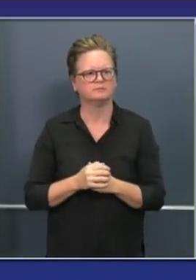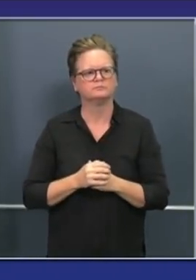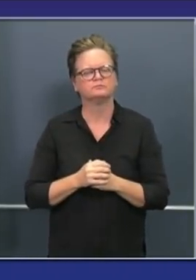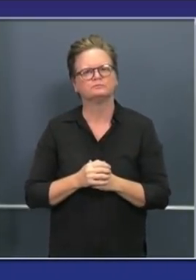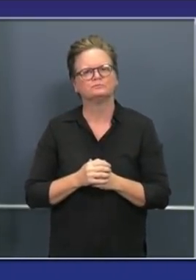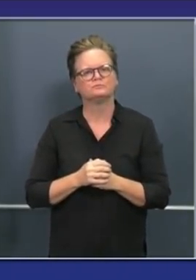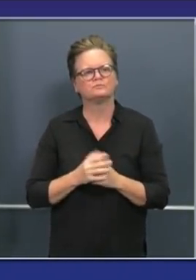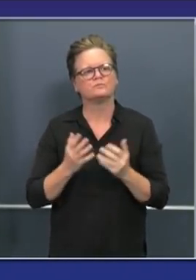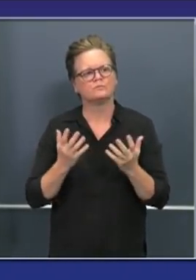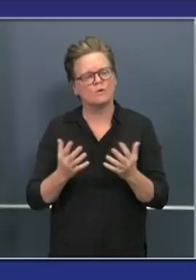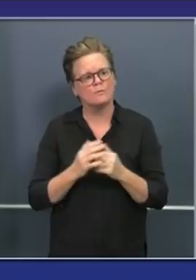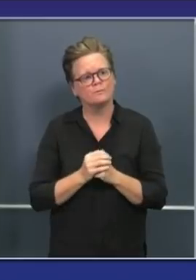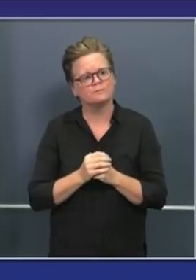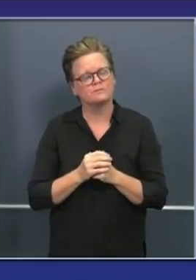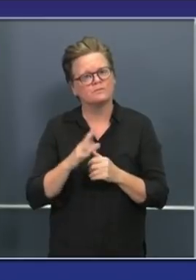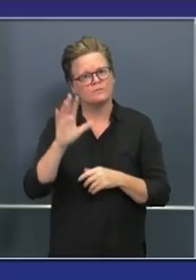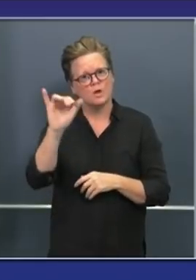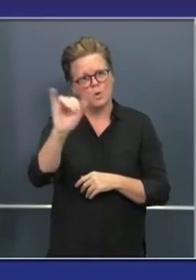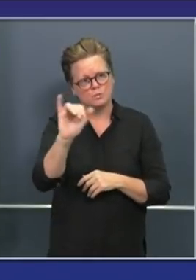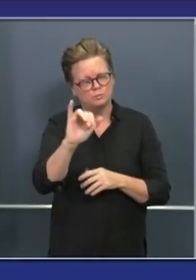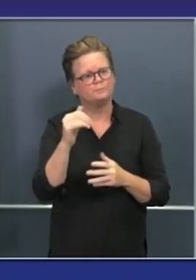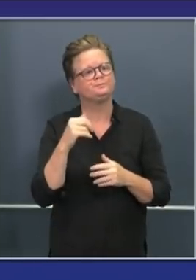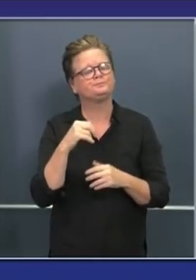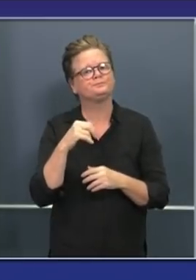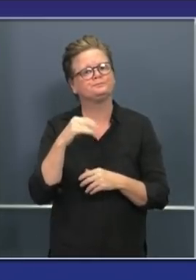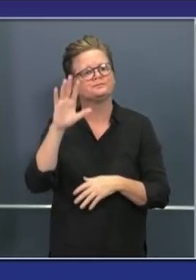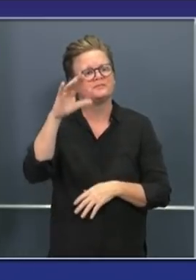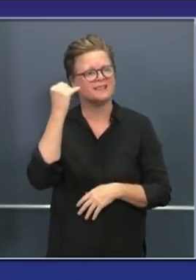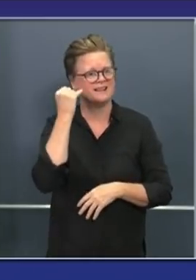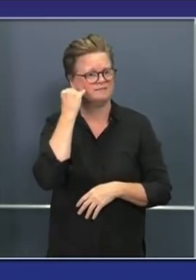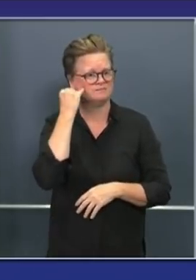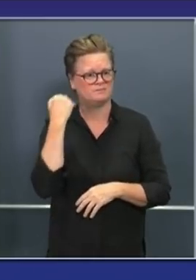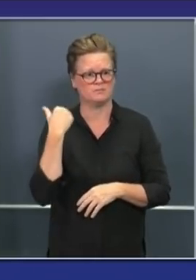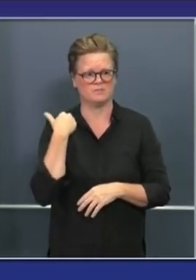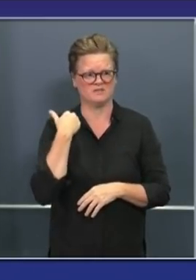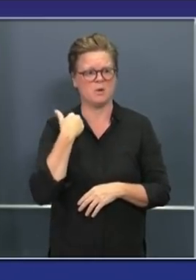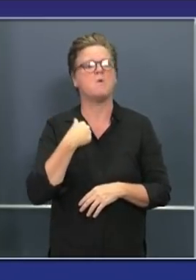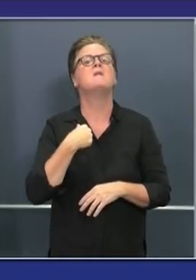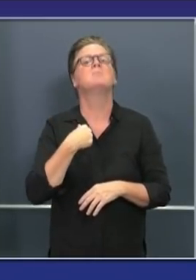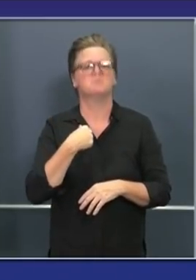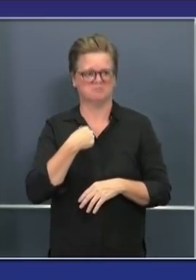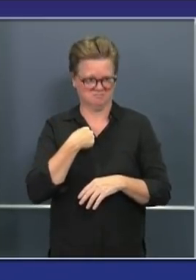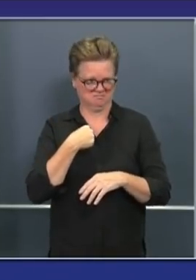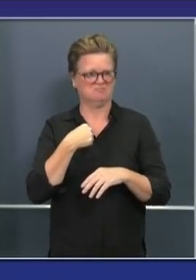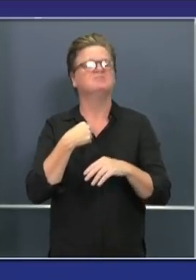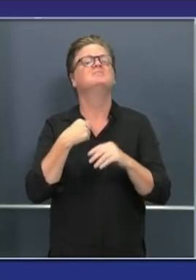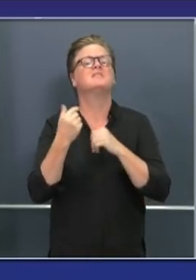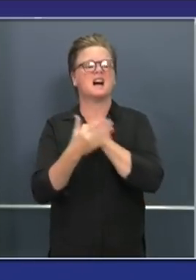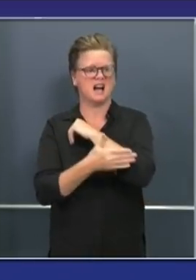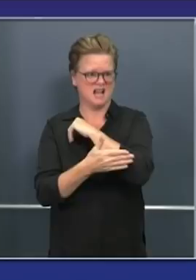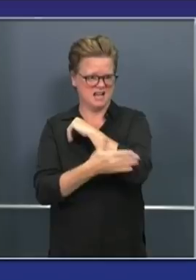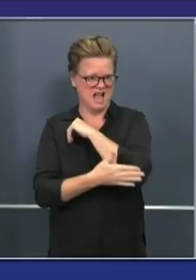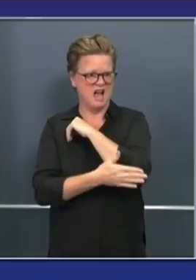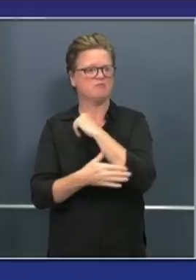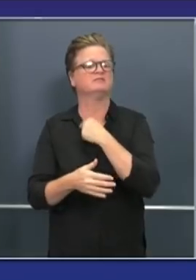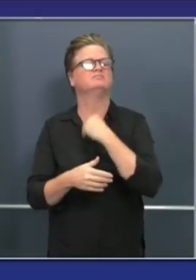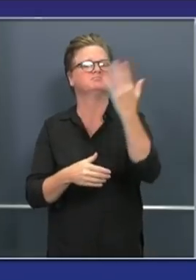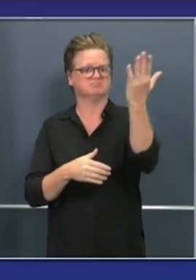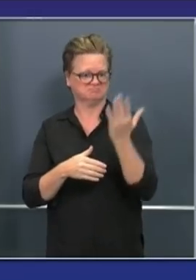TO WHERE THESE COUNTIES ARE IN TERMS OF OUR TARGETED SUPPORT AND TARGETED ENGAGEMENT AND THE CRITERIA AGAIN THAT WE LAID OUT